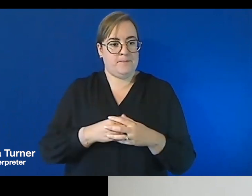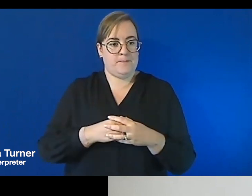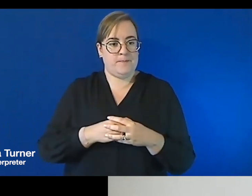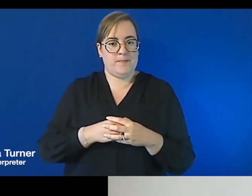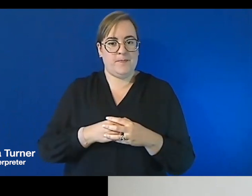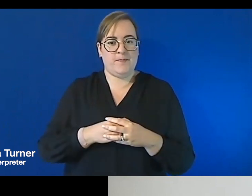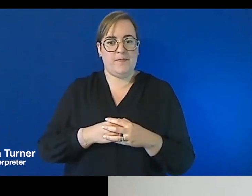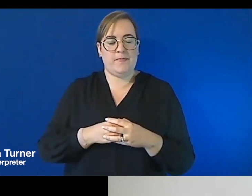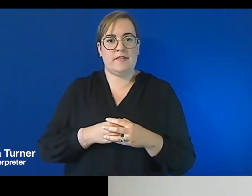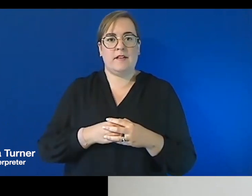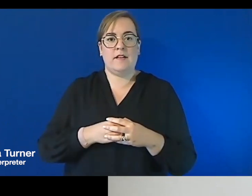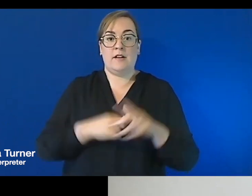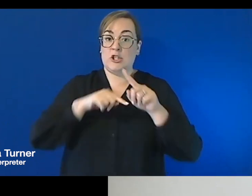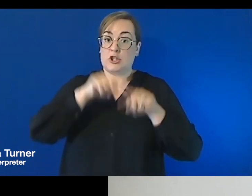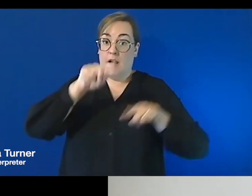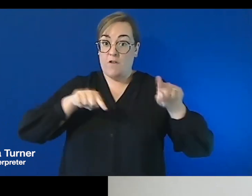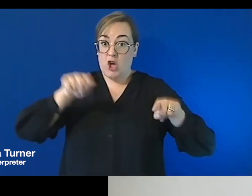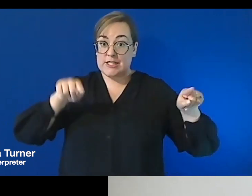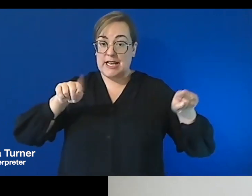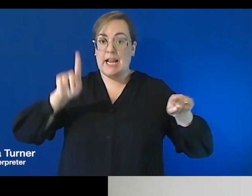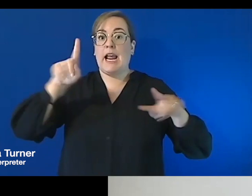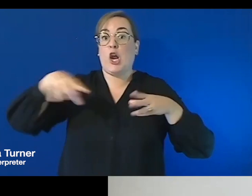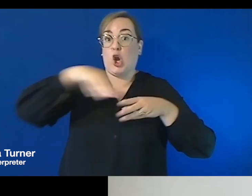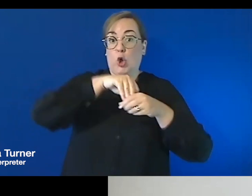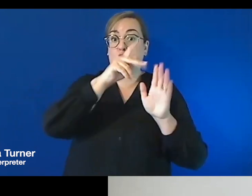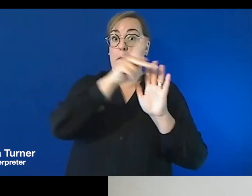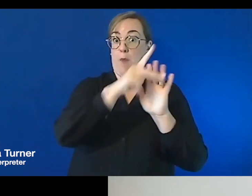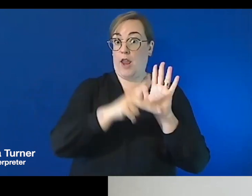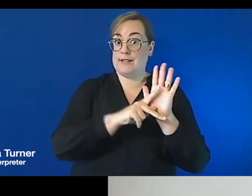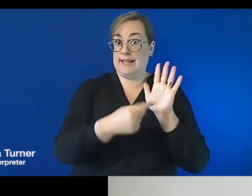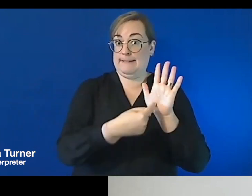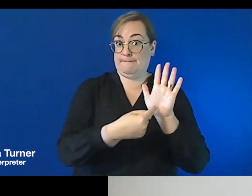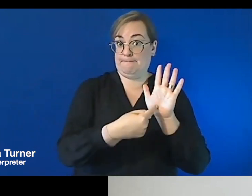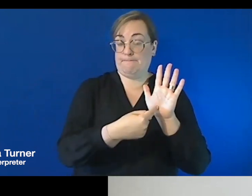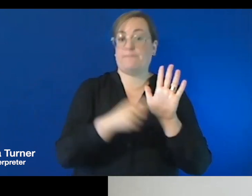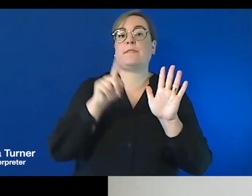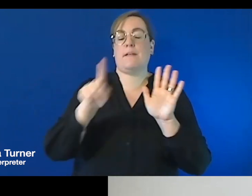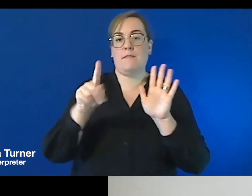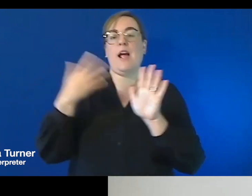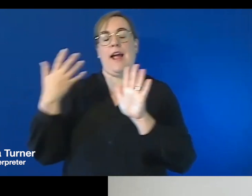diversity in inclusion policies but also using such tools as a hackathons to involve more people.